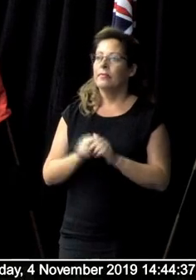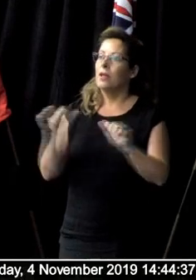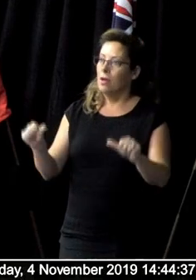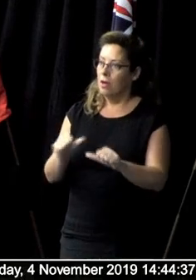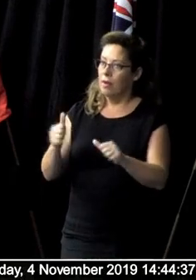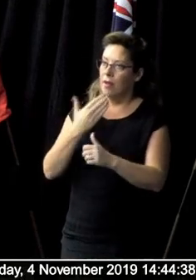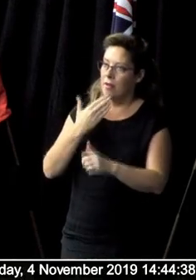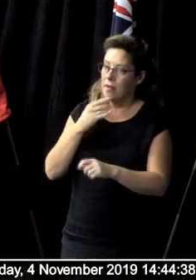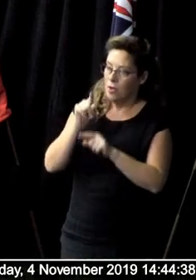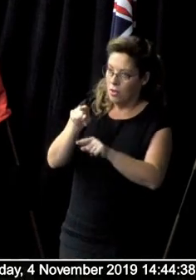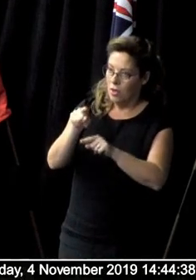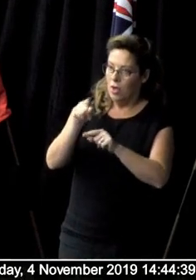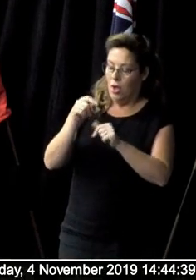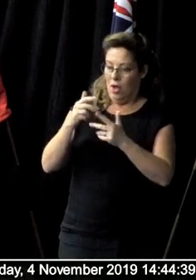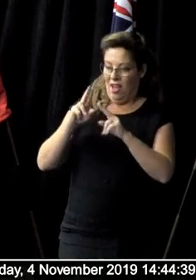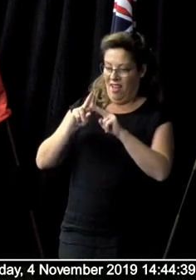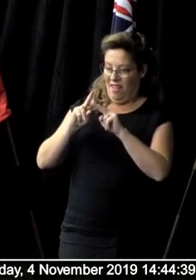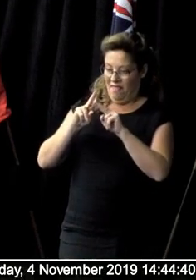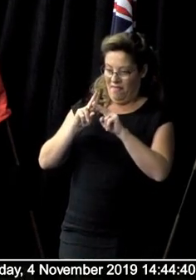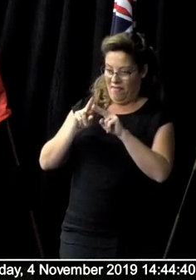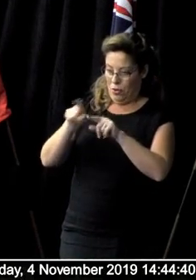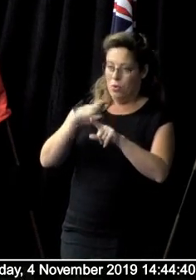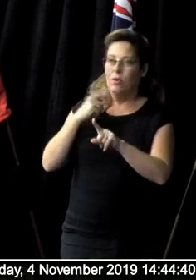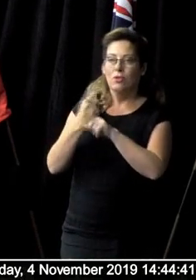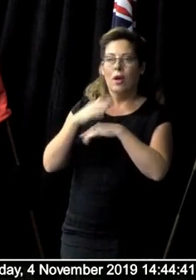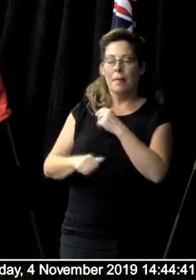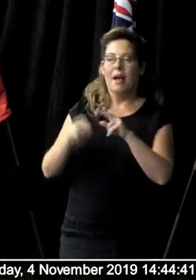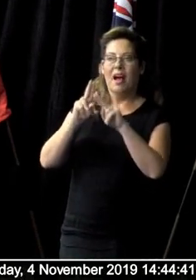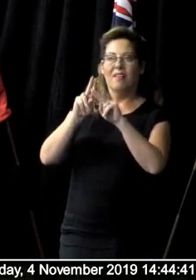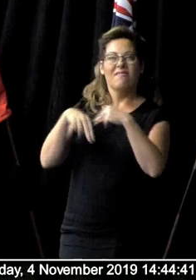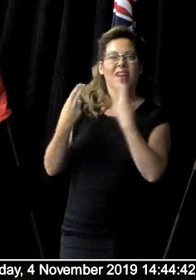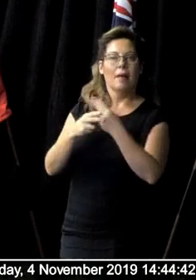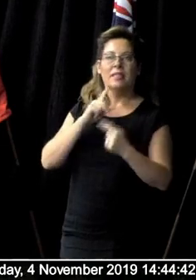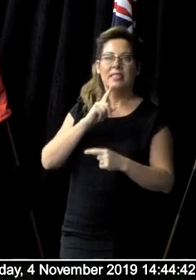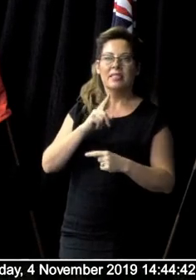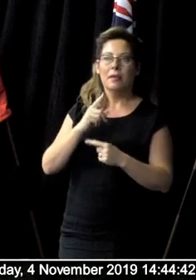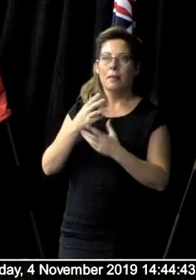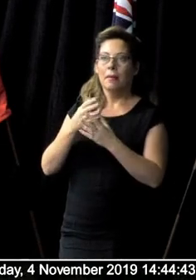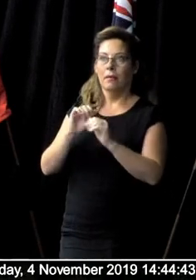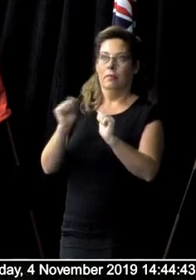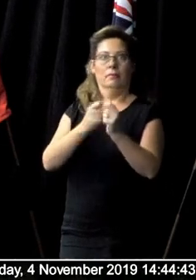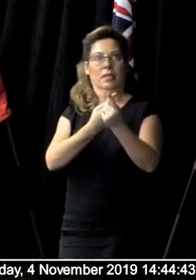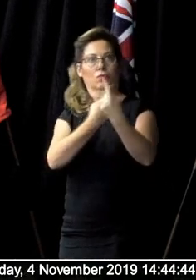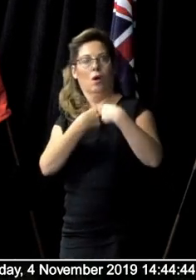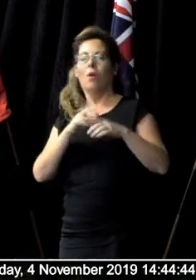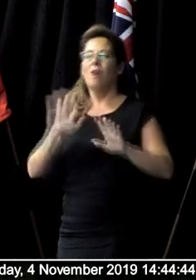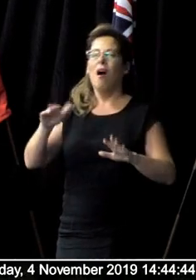being told that another school would be a better placement, is that particularly highlighted at those junctures? Yes.